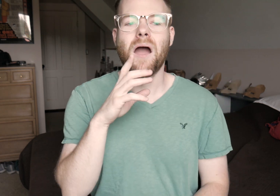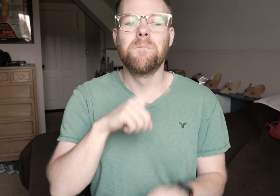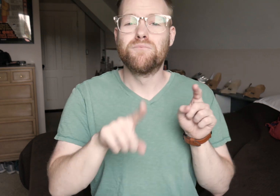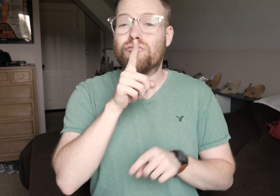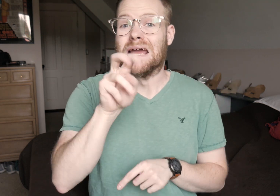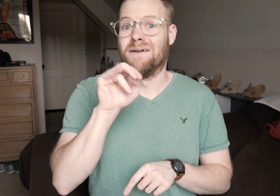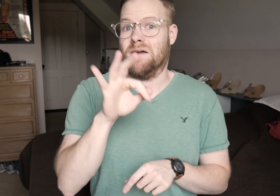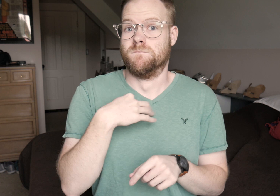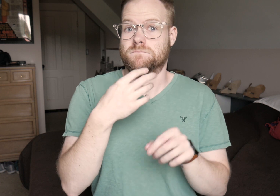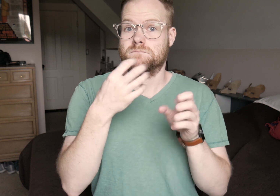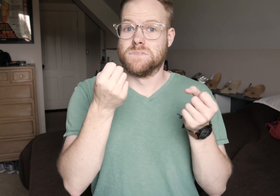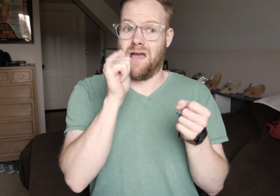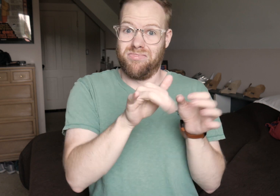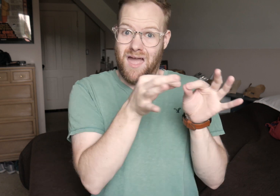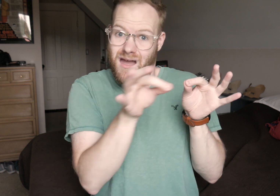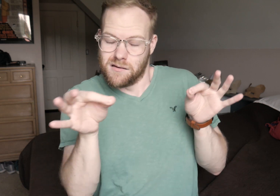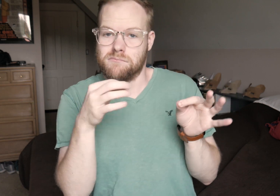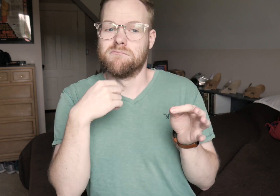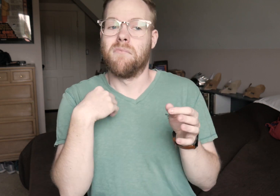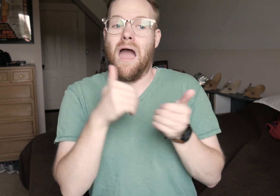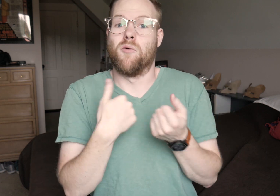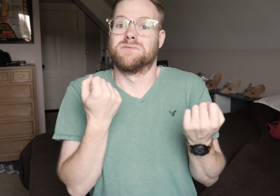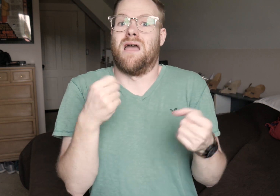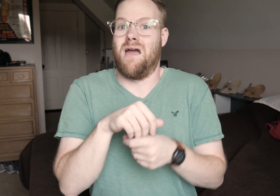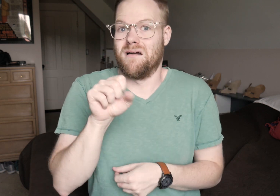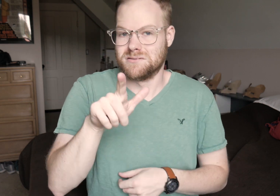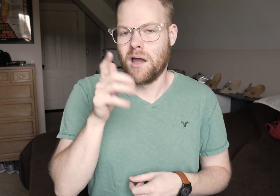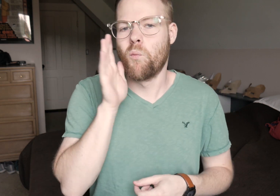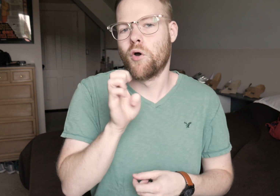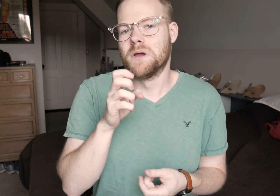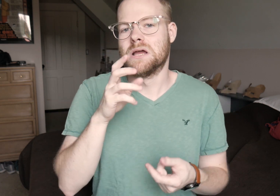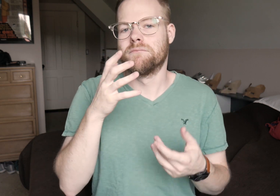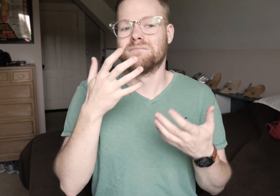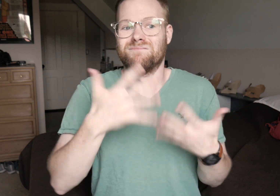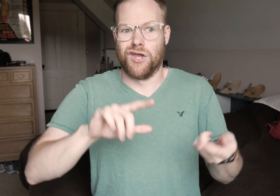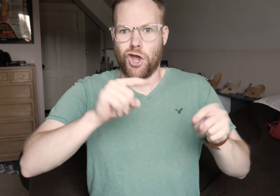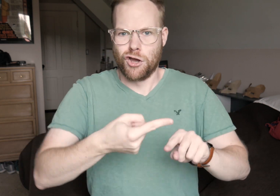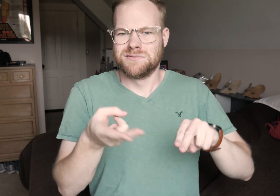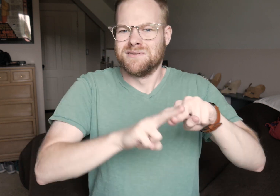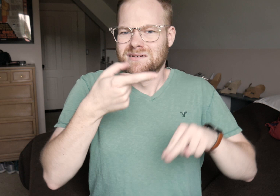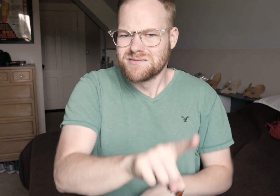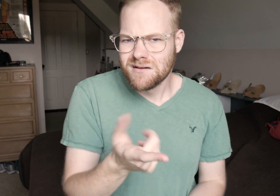But really, even if I signed that phrase, how I sign it in ASL would be [finish injured, on top insult].